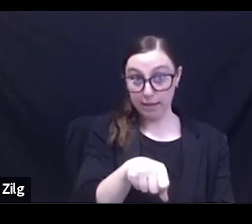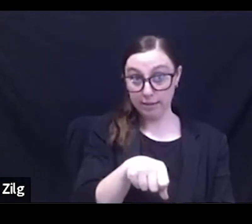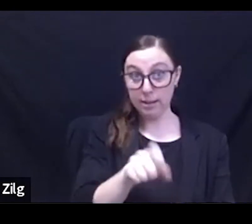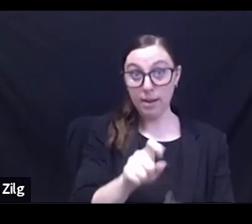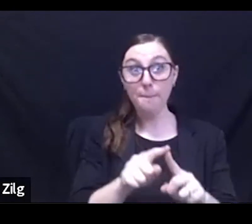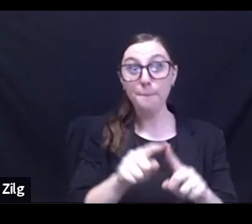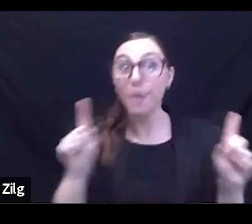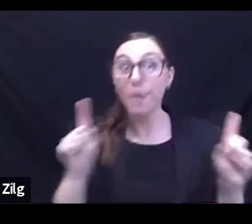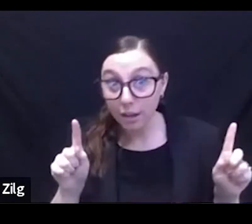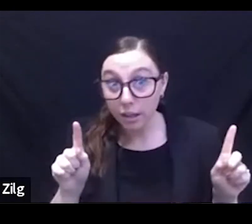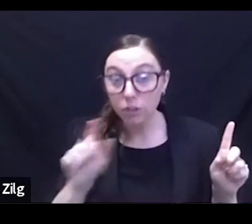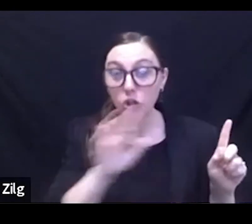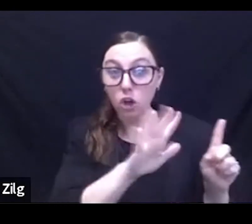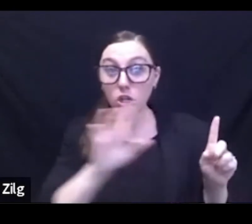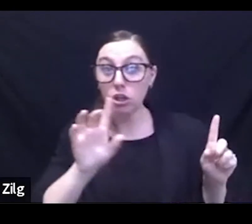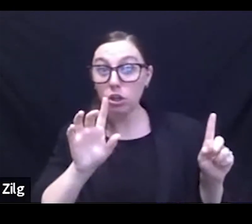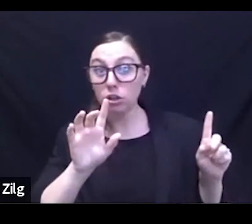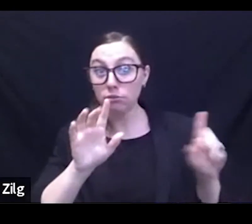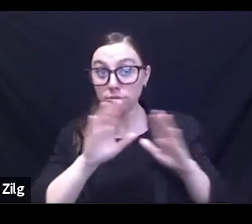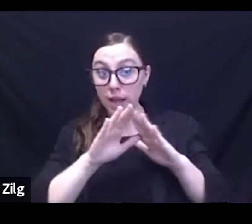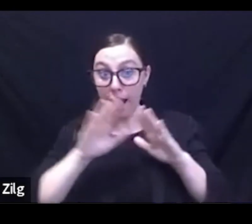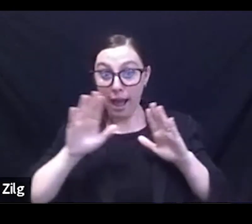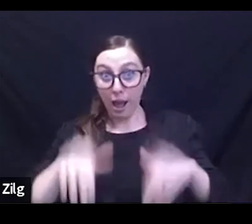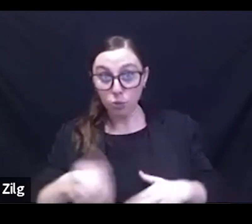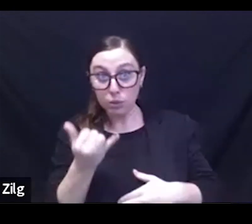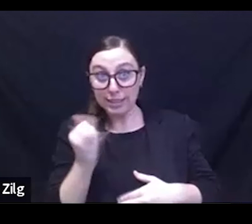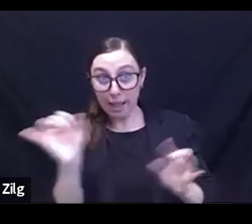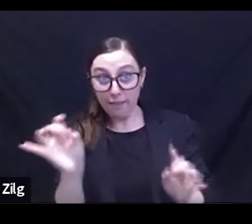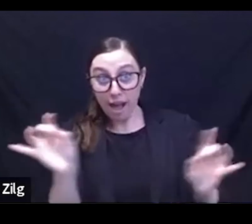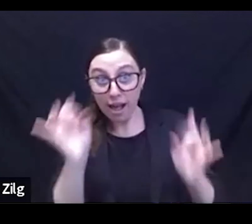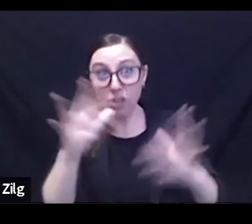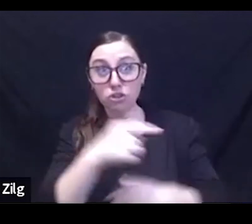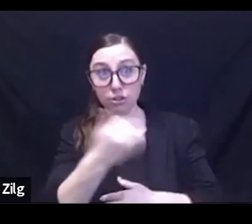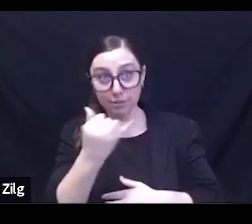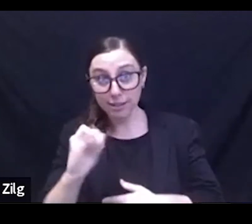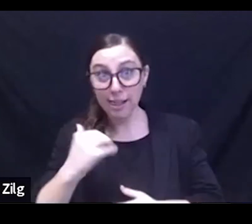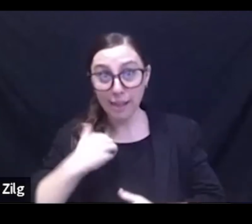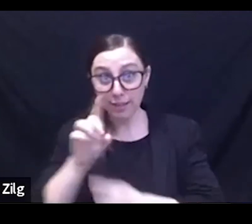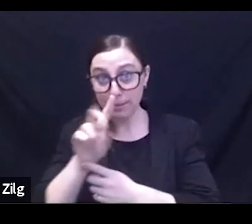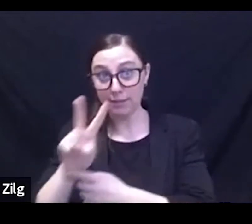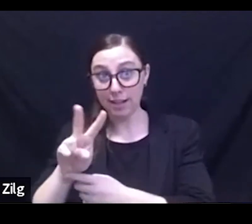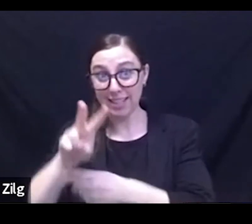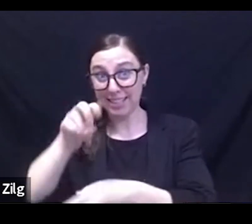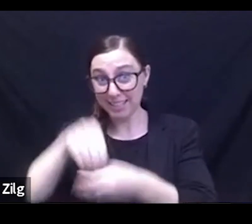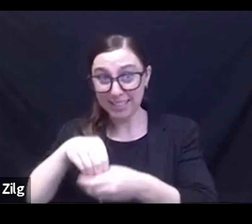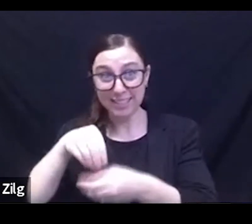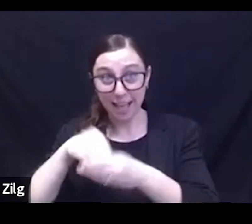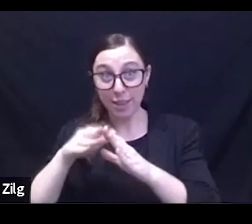But her household is still violent and still experiences domestic violence, regardless of the